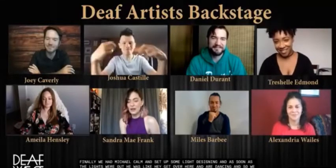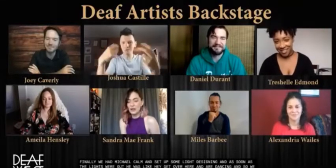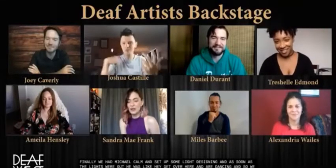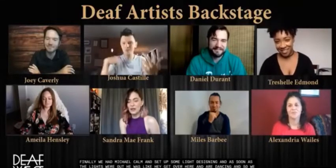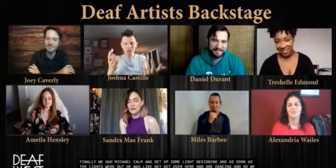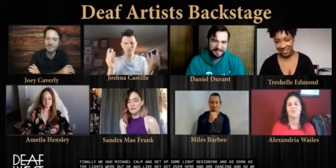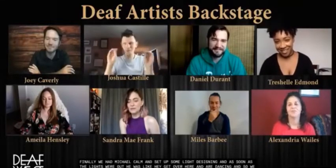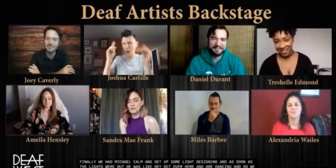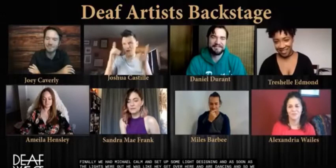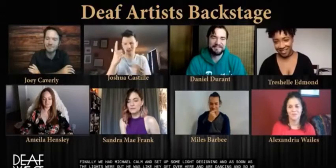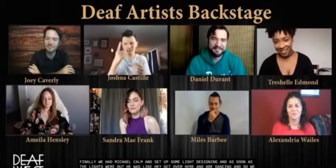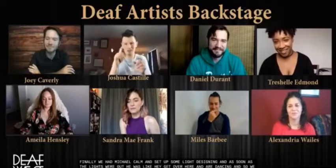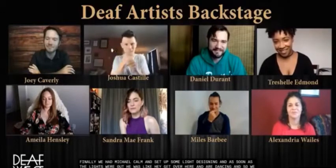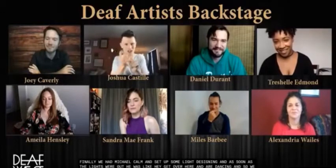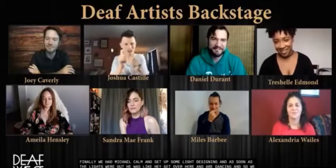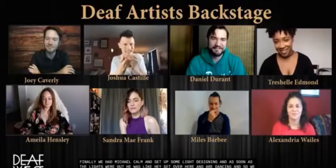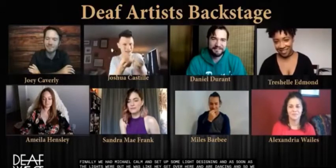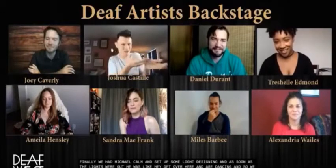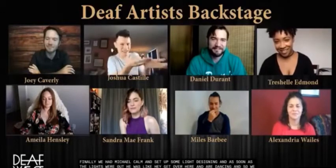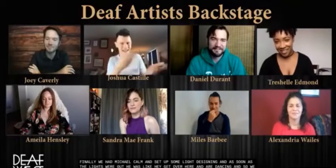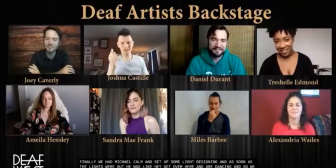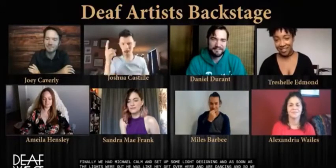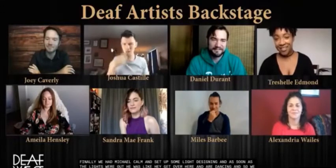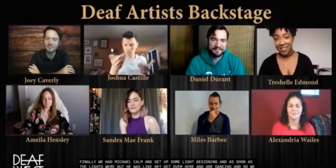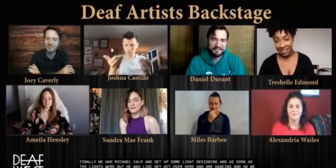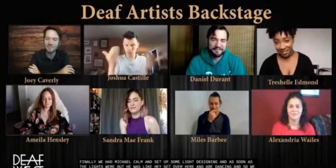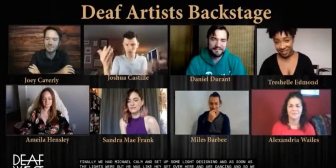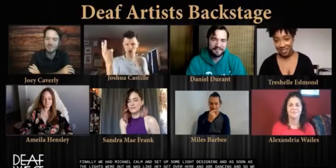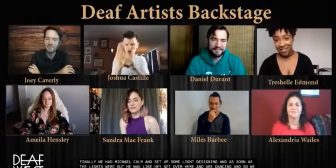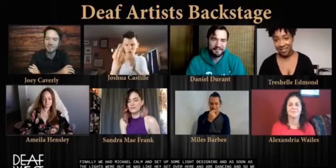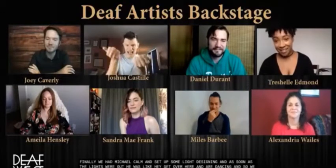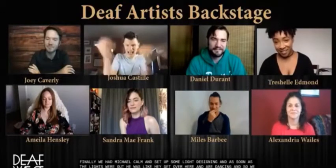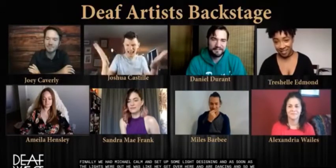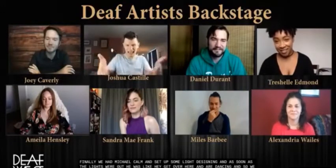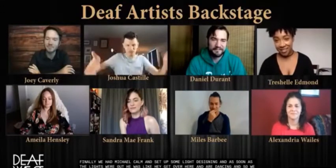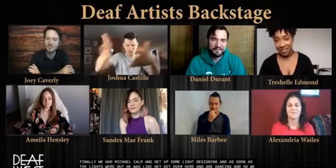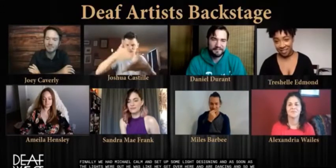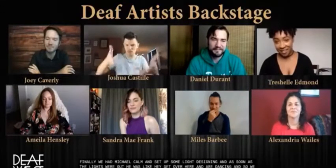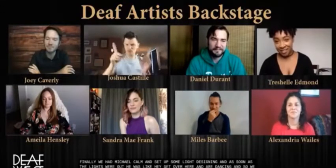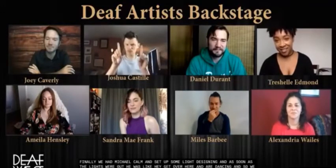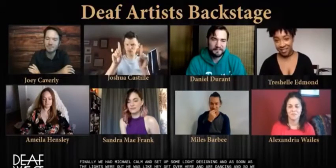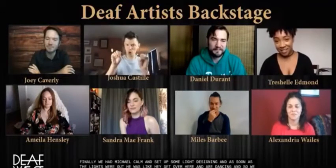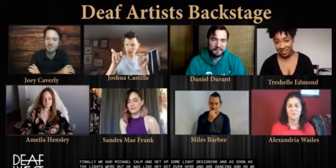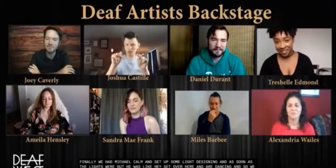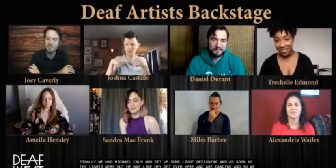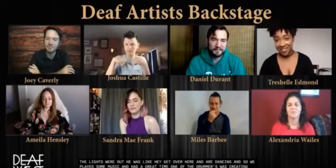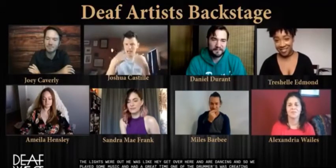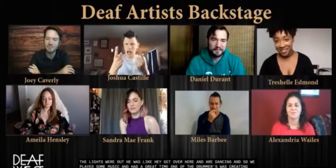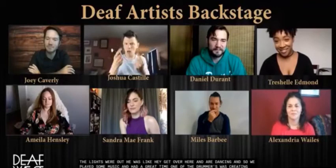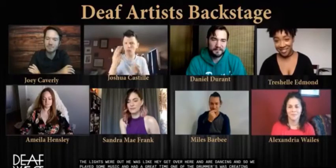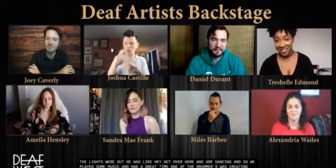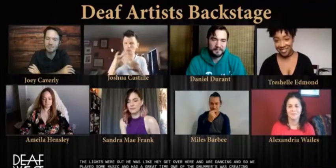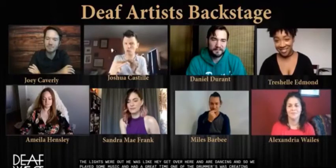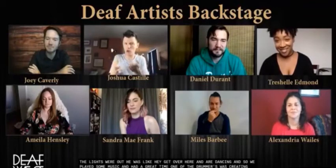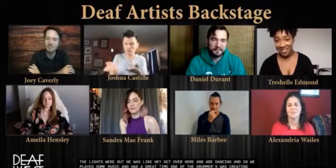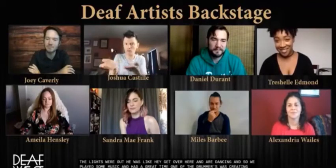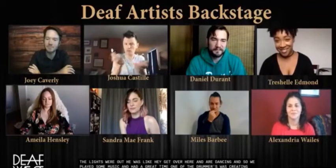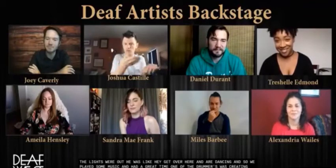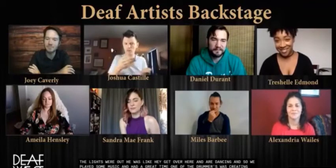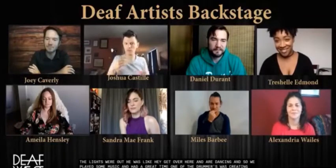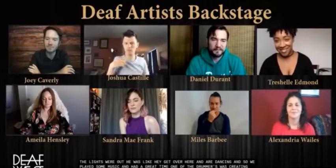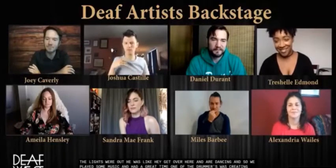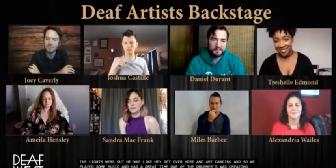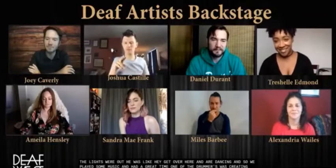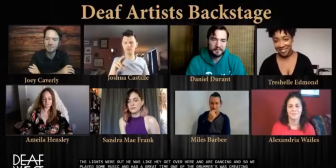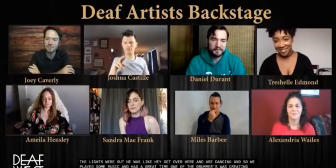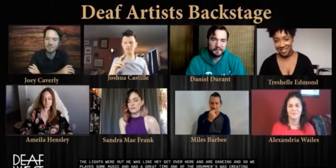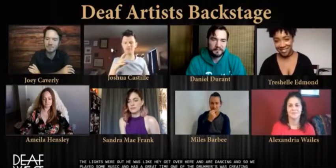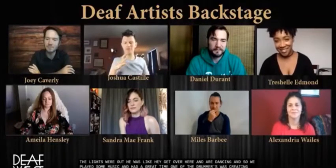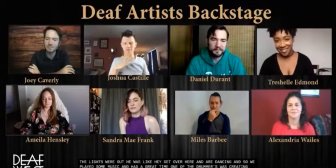But we were all put in boxes to sit down and tell the story.